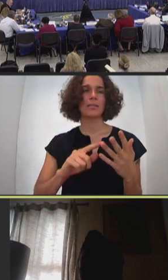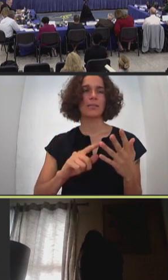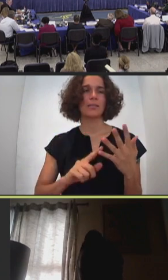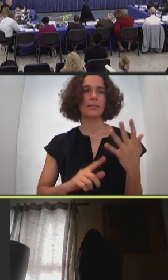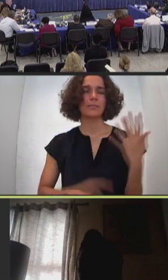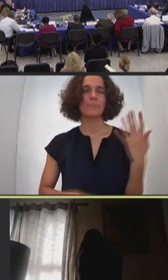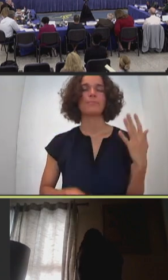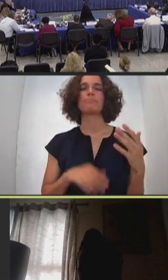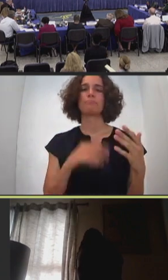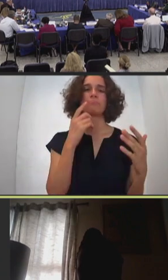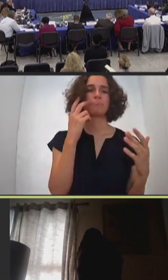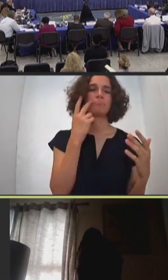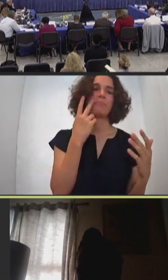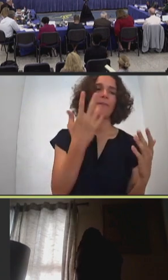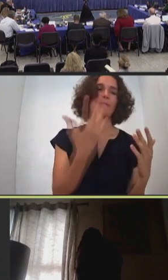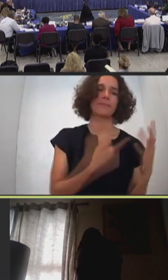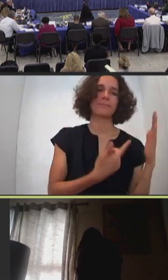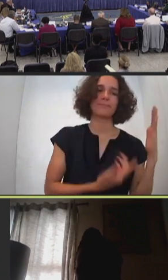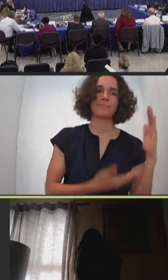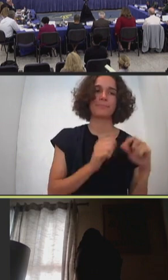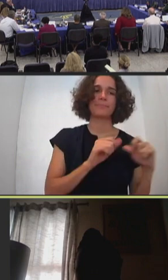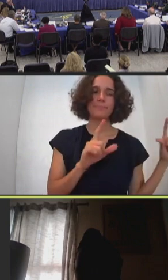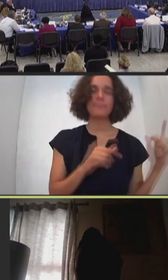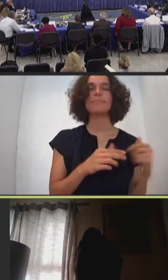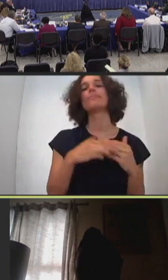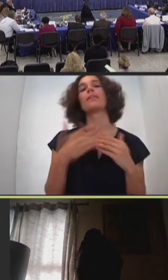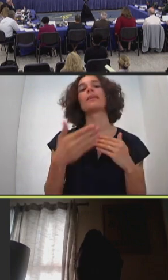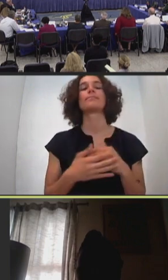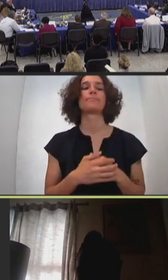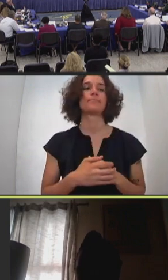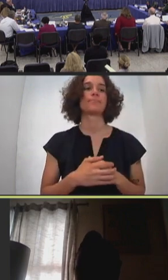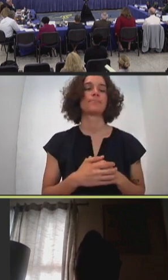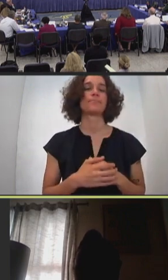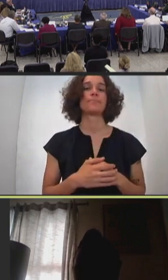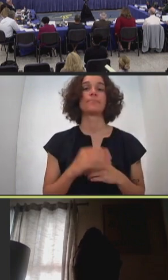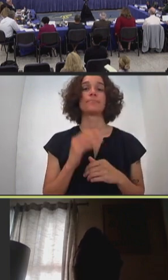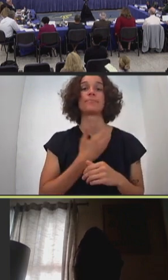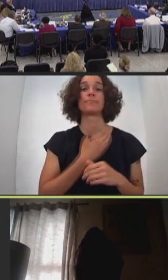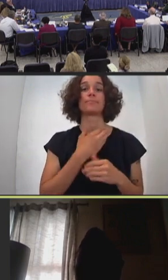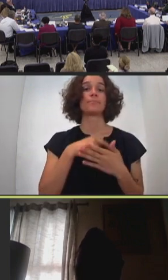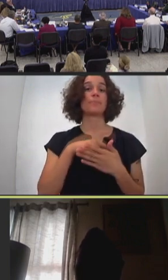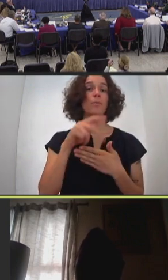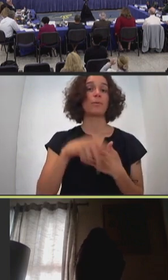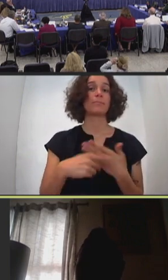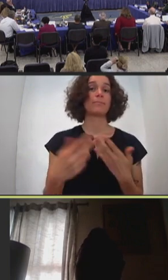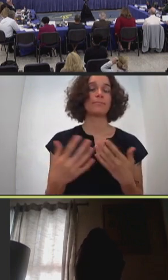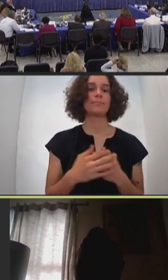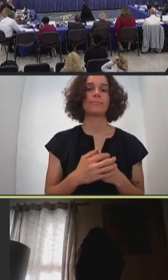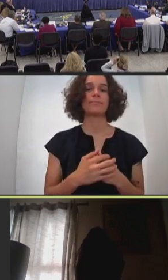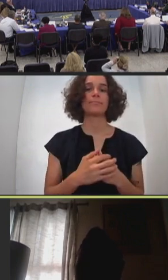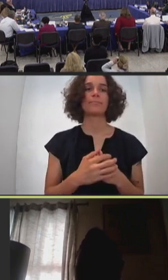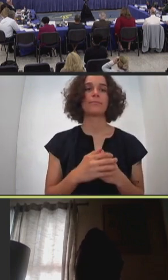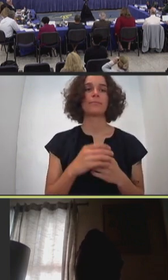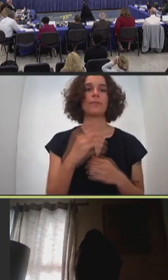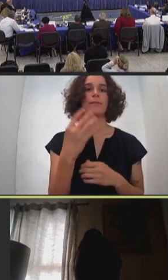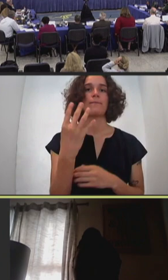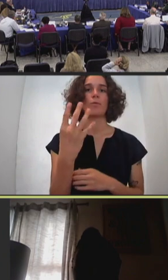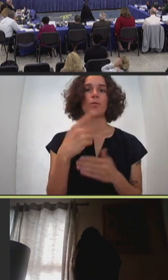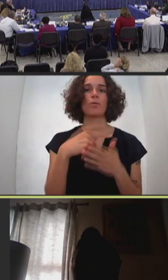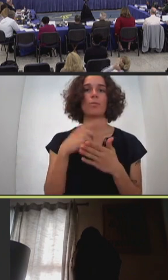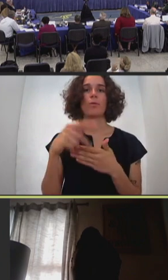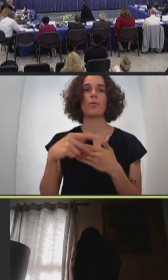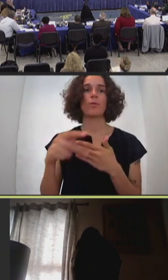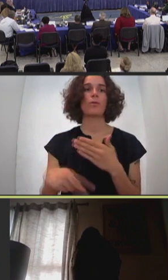please. These are our programs. So, four of the programs are based in Nogales.